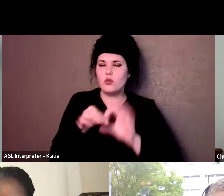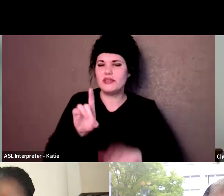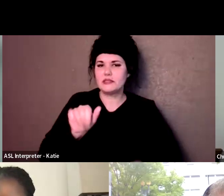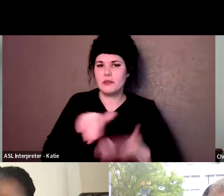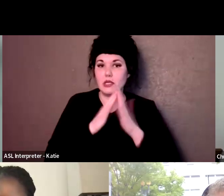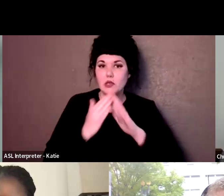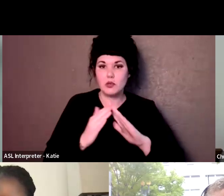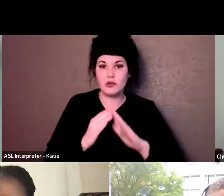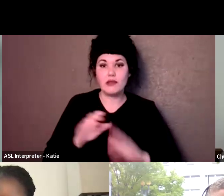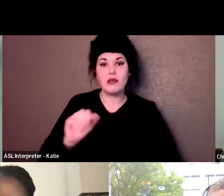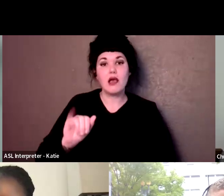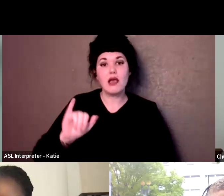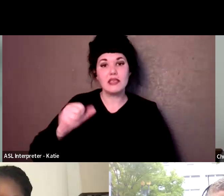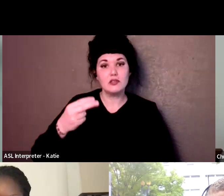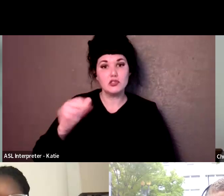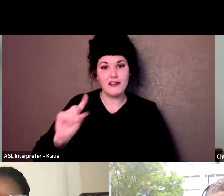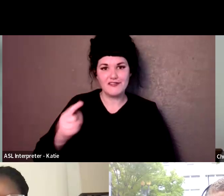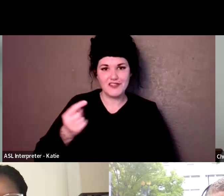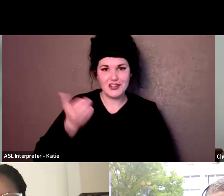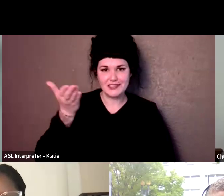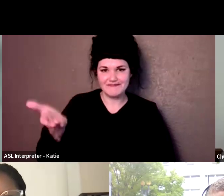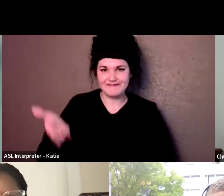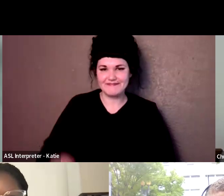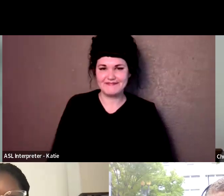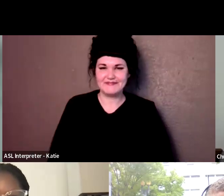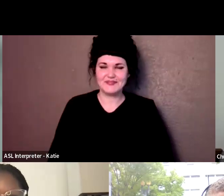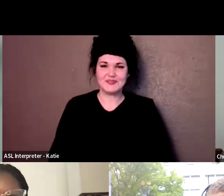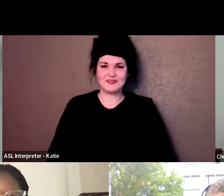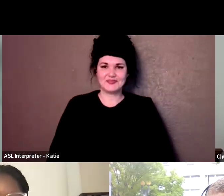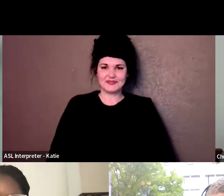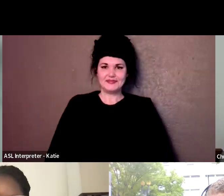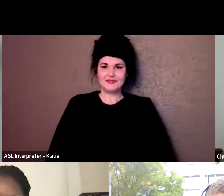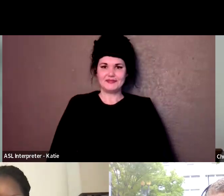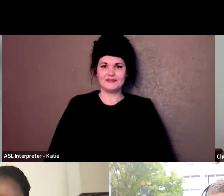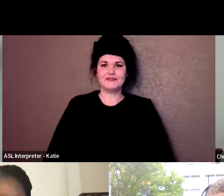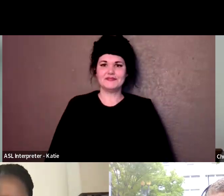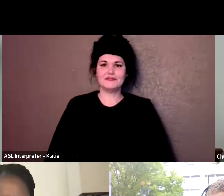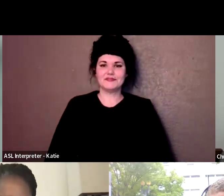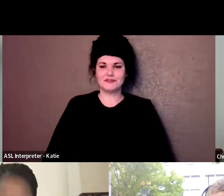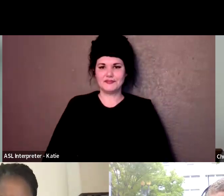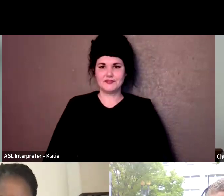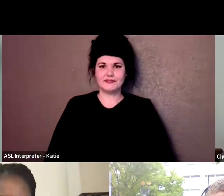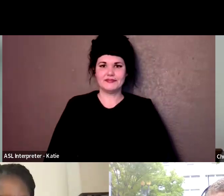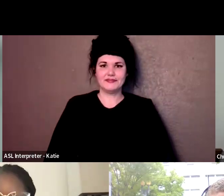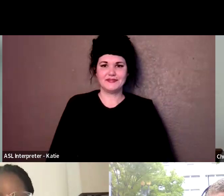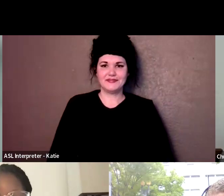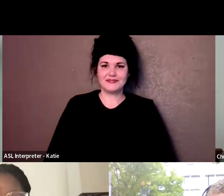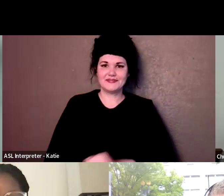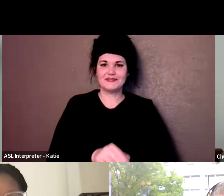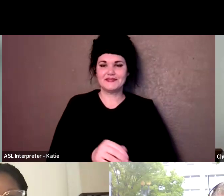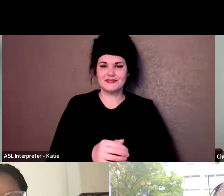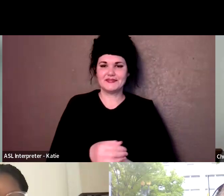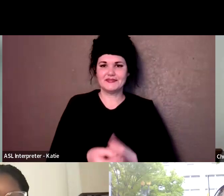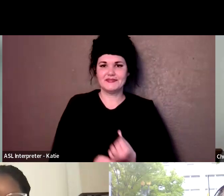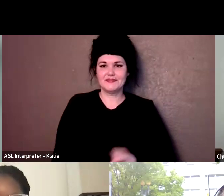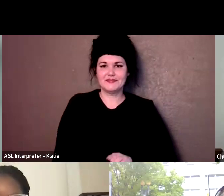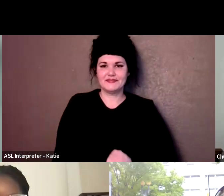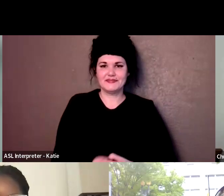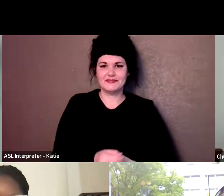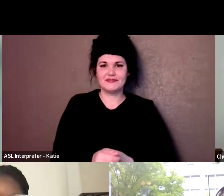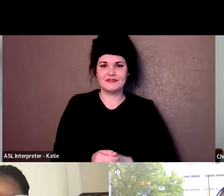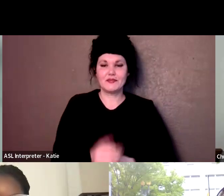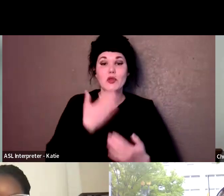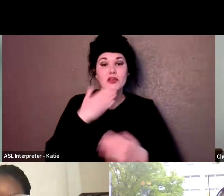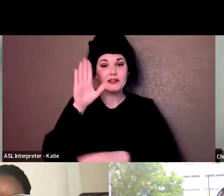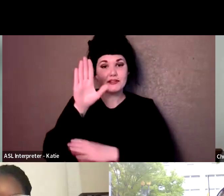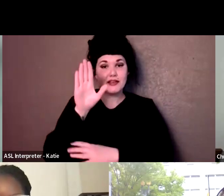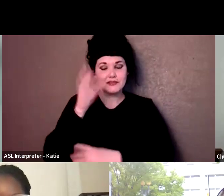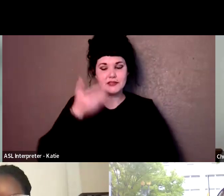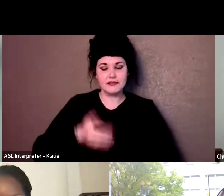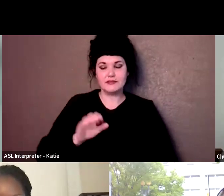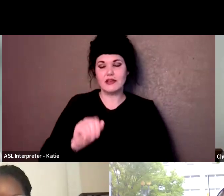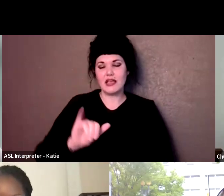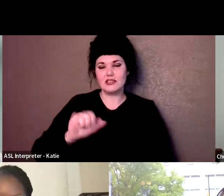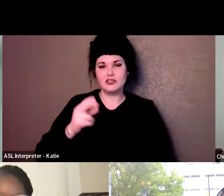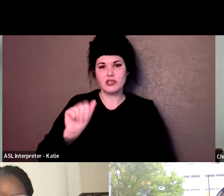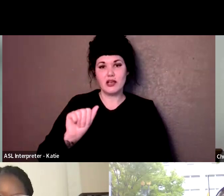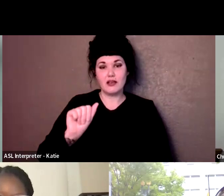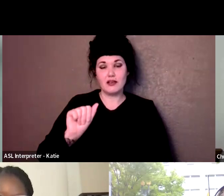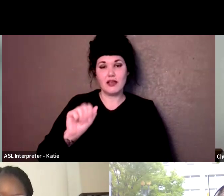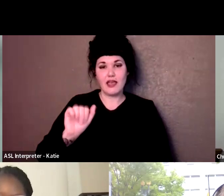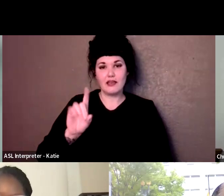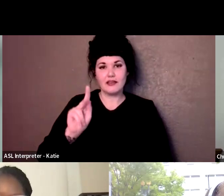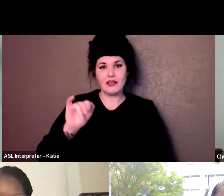first. AISHA: Good afternoon. Again, my name is Aisha Adkins, my pronouns or she/her. I am